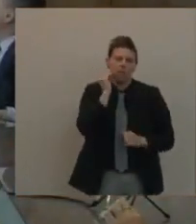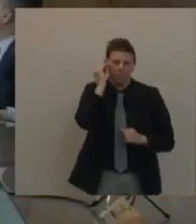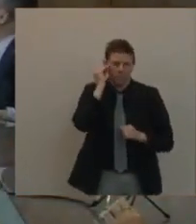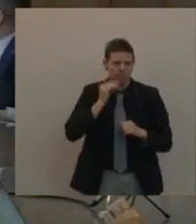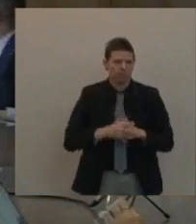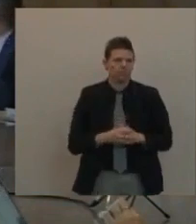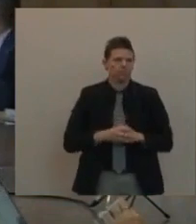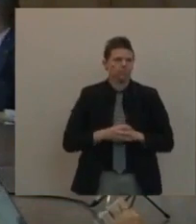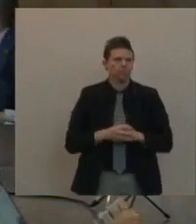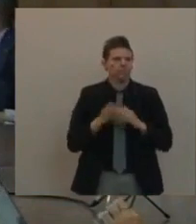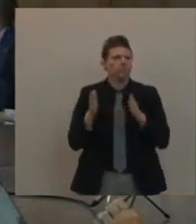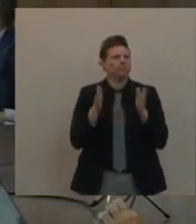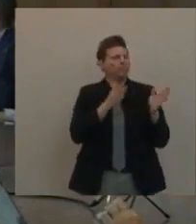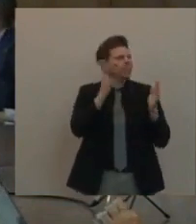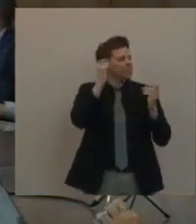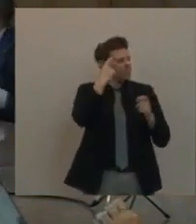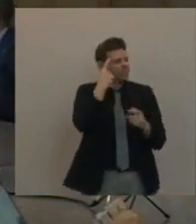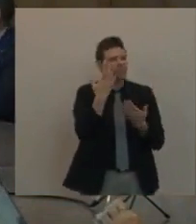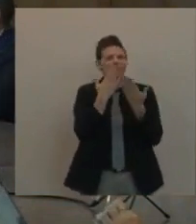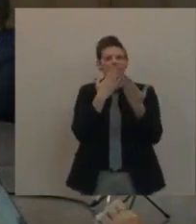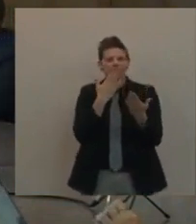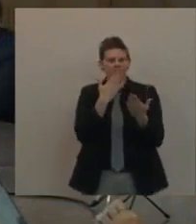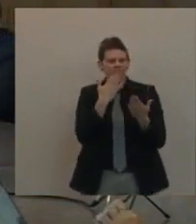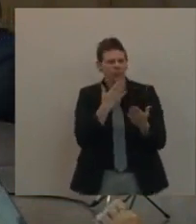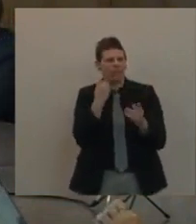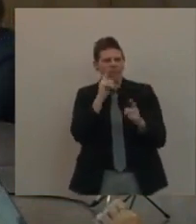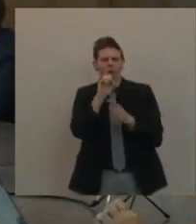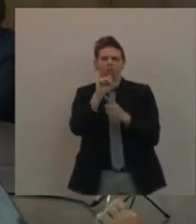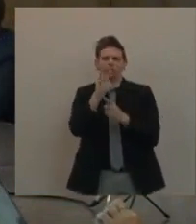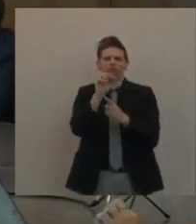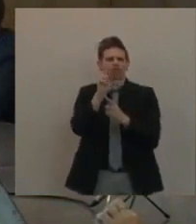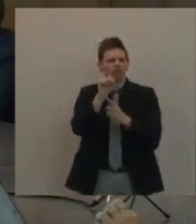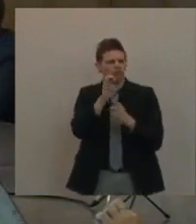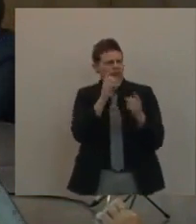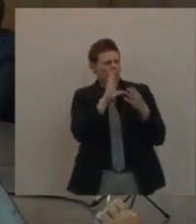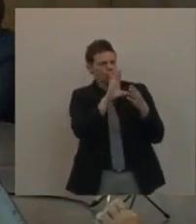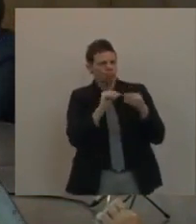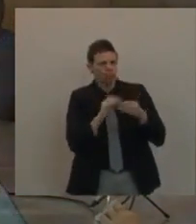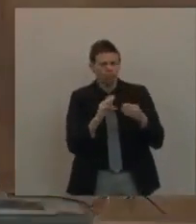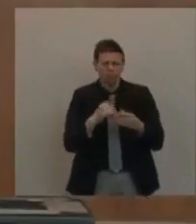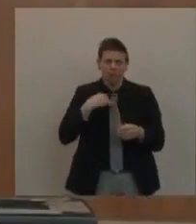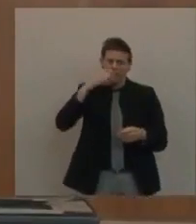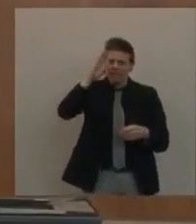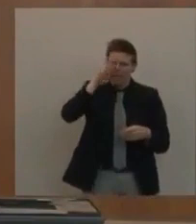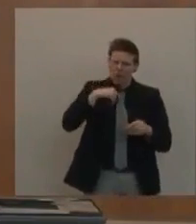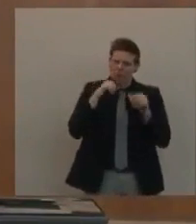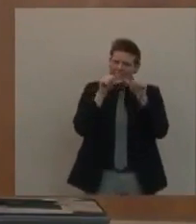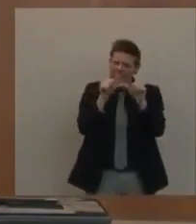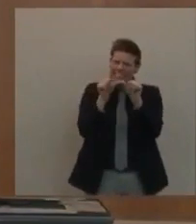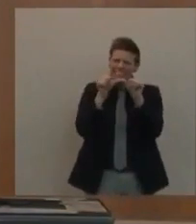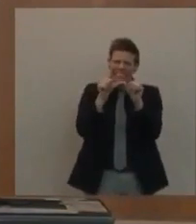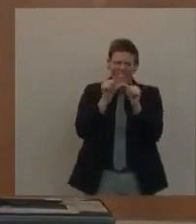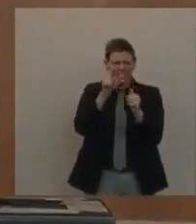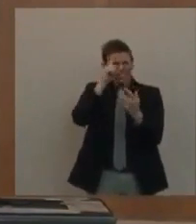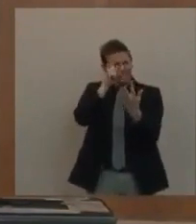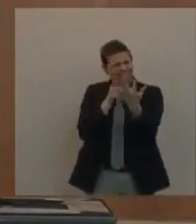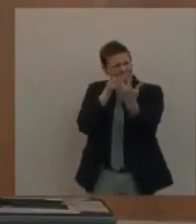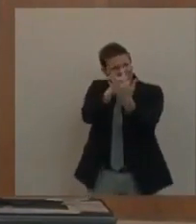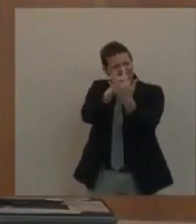AS I ALWAYS CONCLUD, PLEASE, STAY-AT-HOME. THANK YOU, DR. SCRASE.